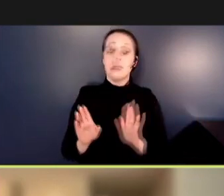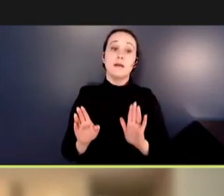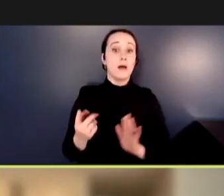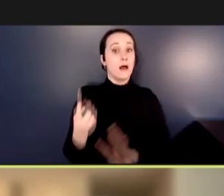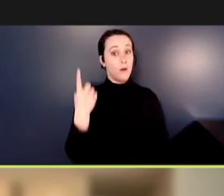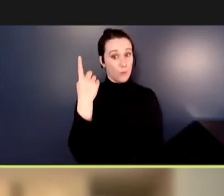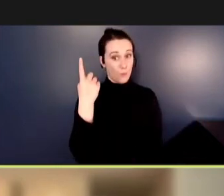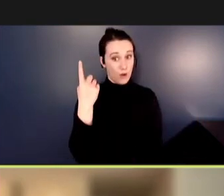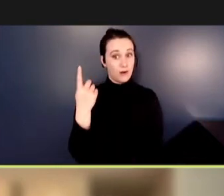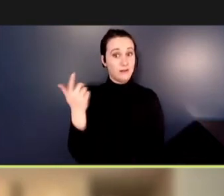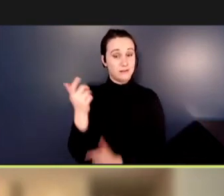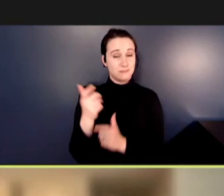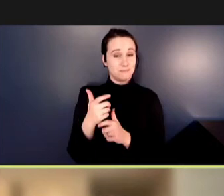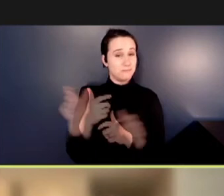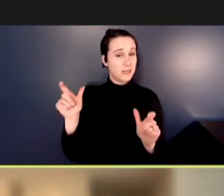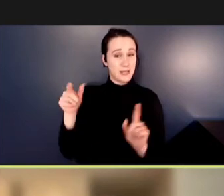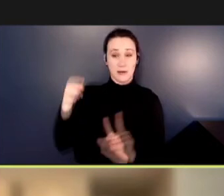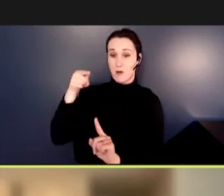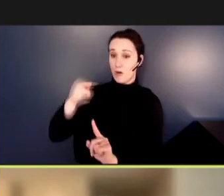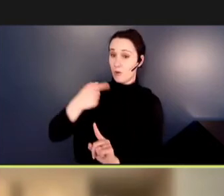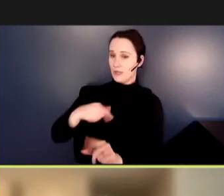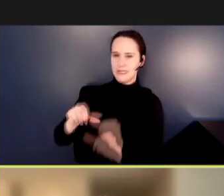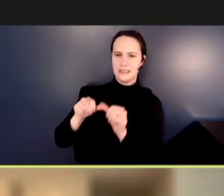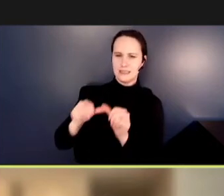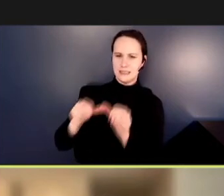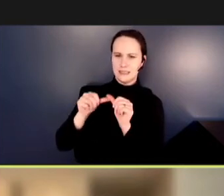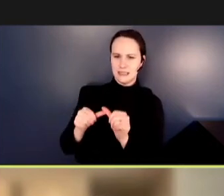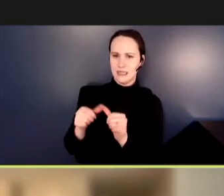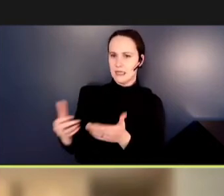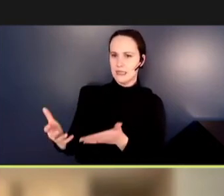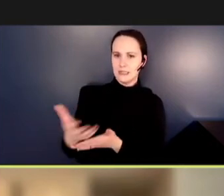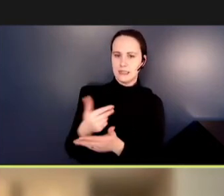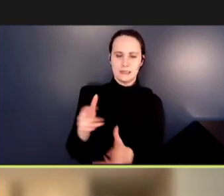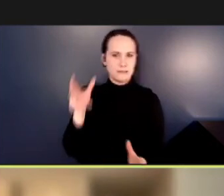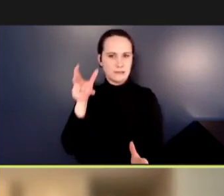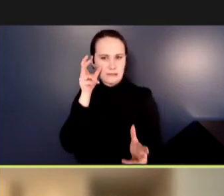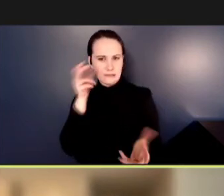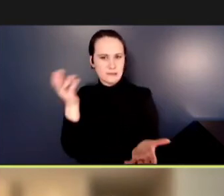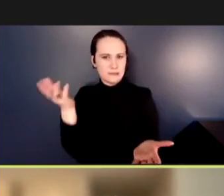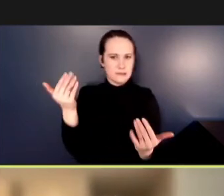big things that we're consistently hearing of what’s hindering the progress in Congress